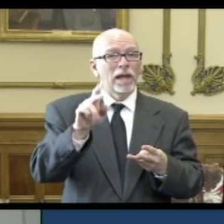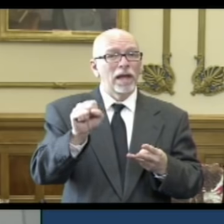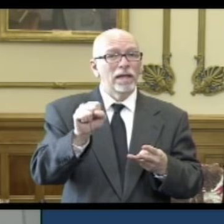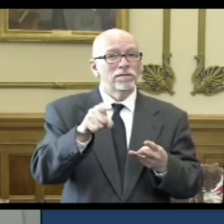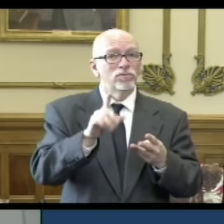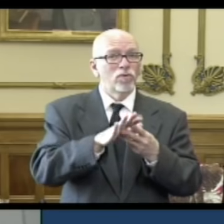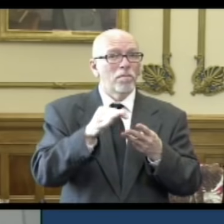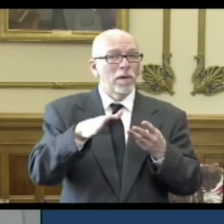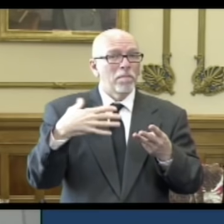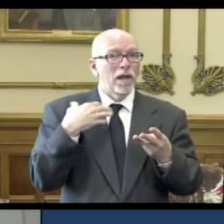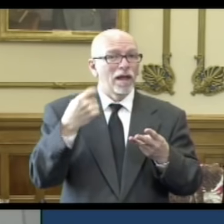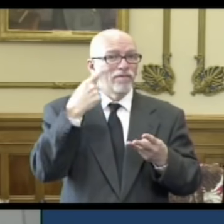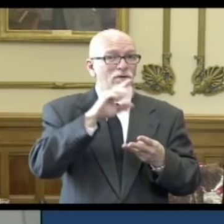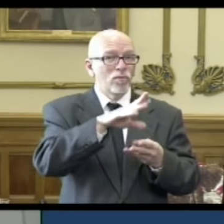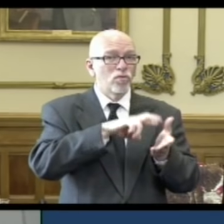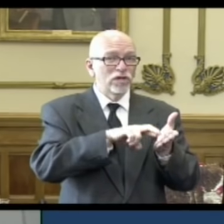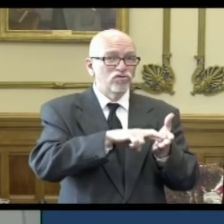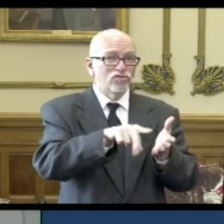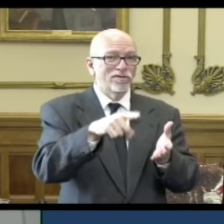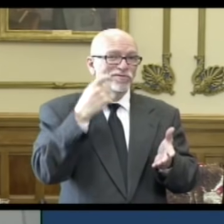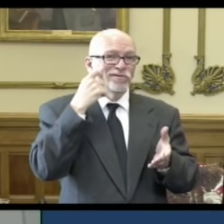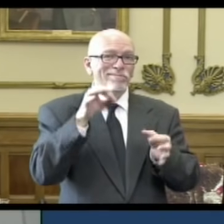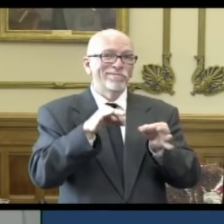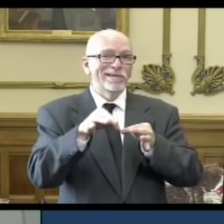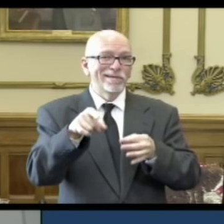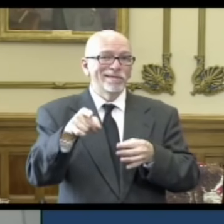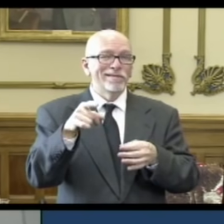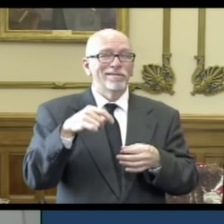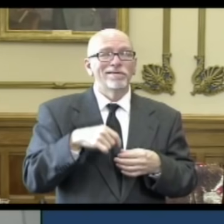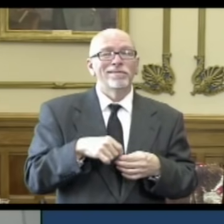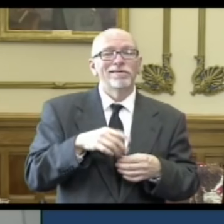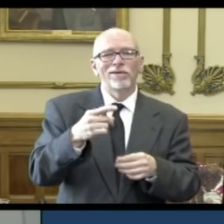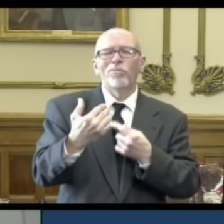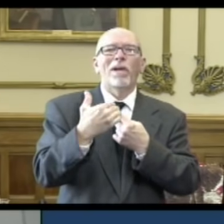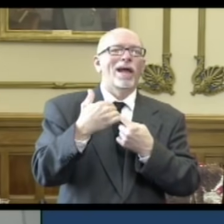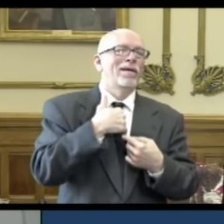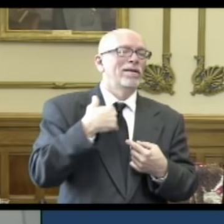WHO ARE JUST INSTRUMENTAL IN KIND SETTING SAIL ON THIS ON THIS VOYAGE AND THEN FAIR